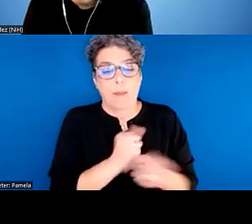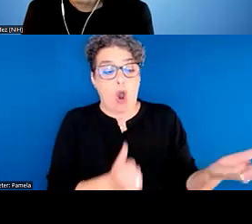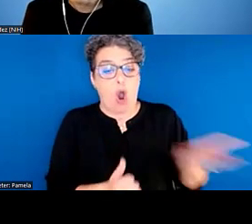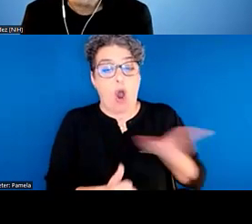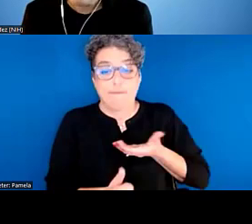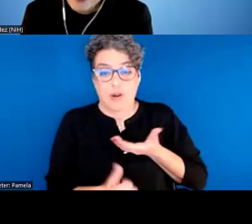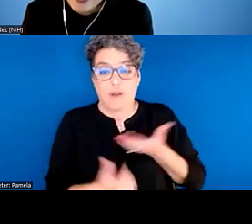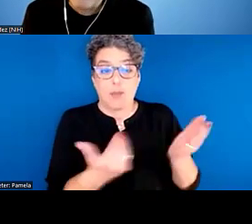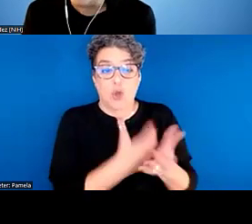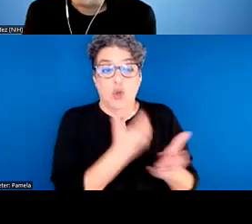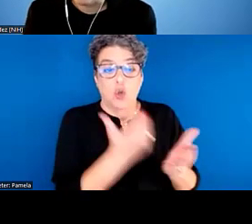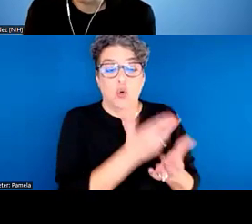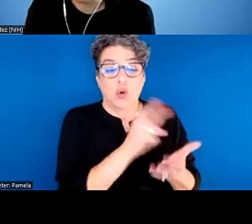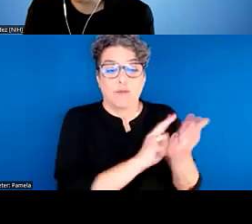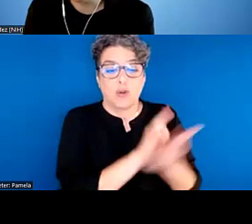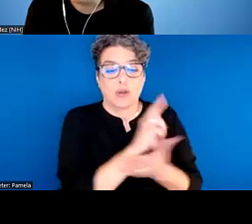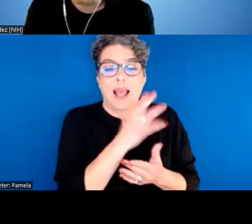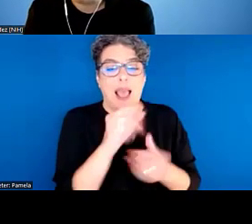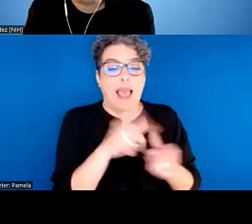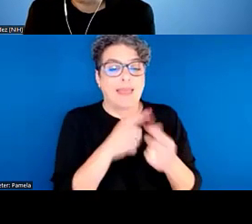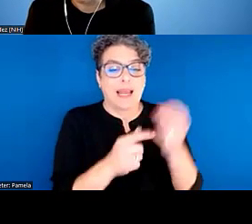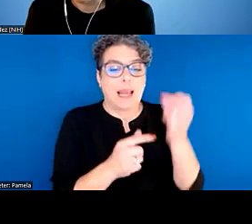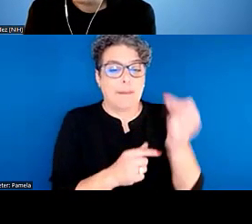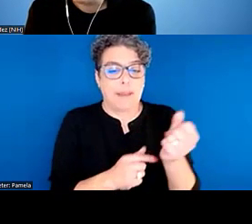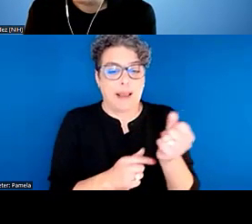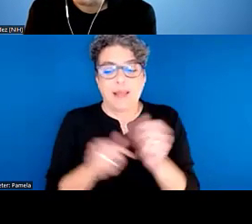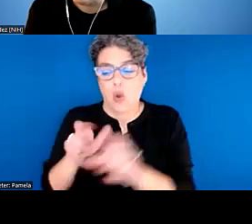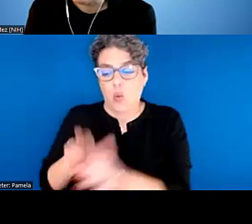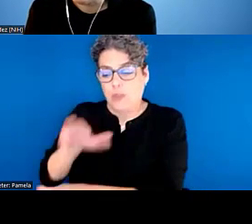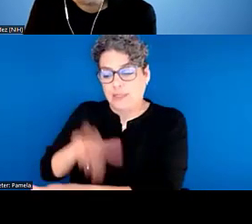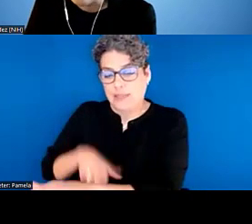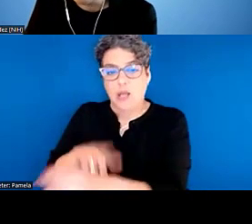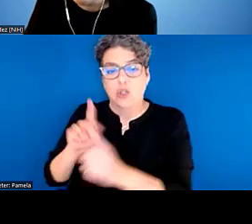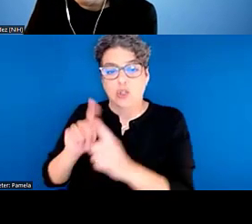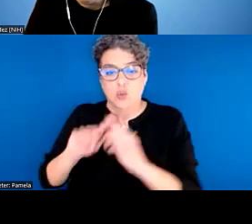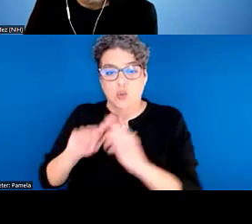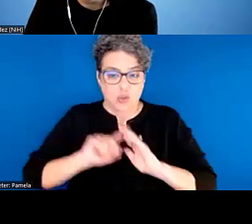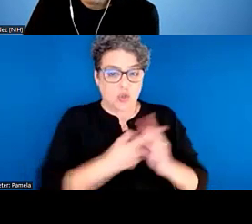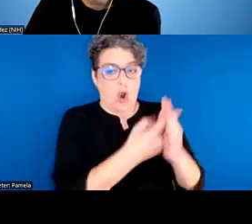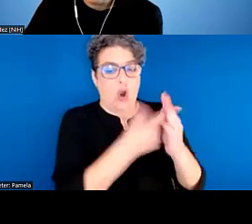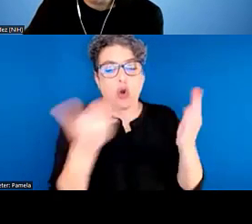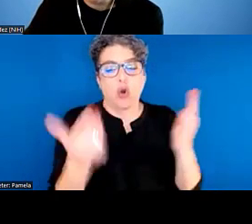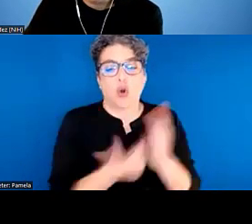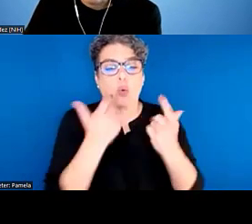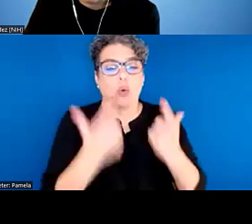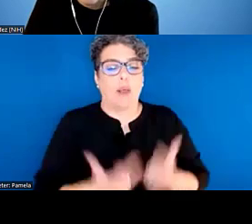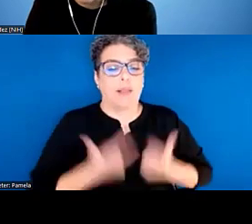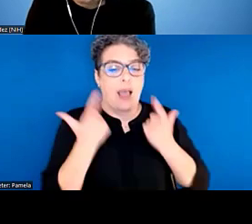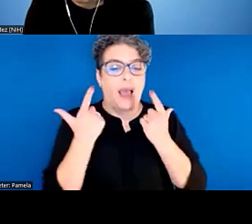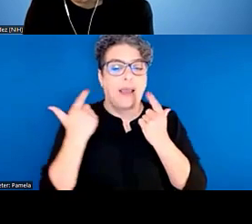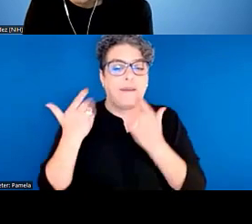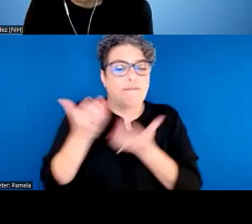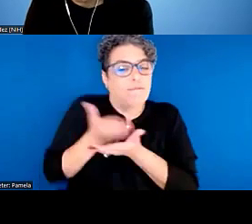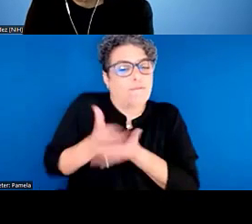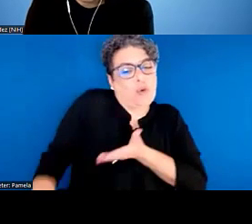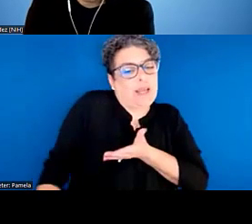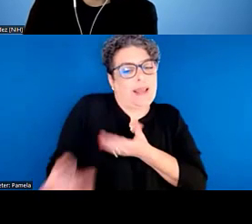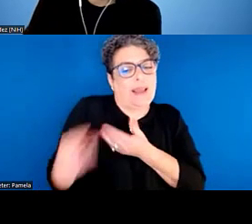and he immediately resigns from his current university to start his new life, free of research misconduct allegations and investigations.